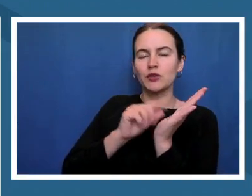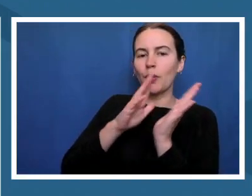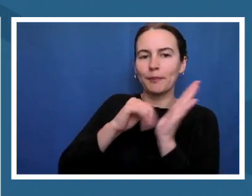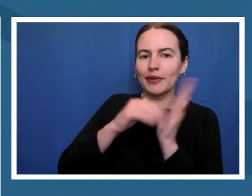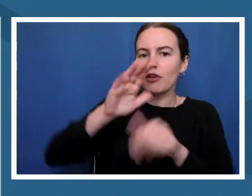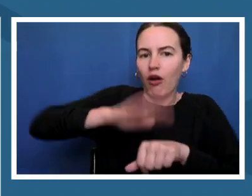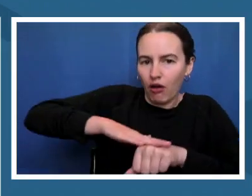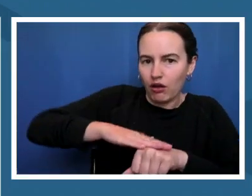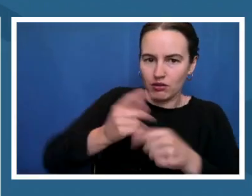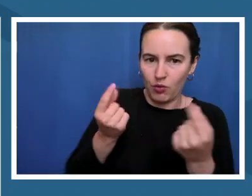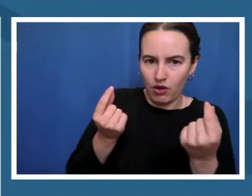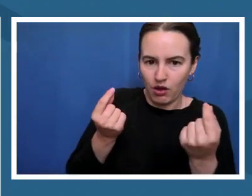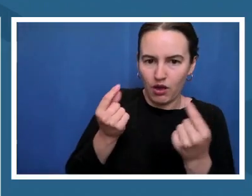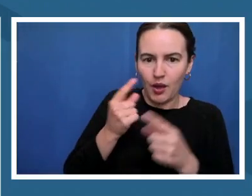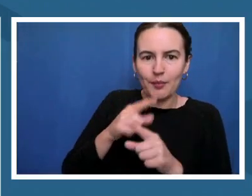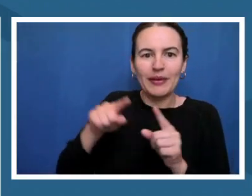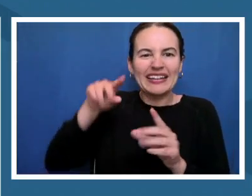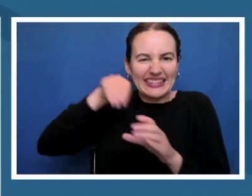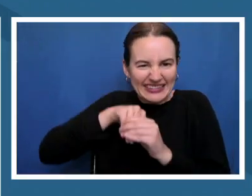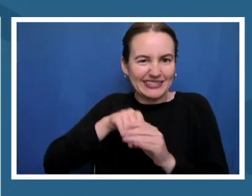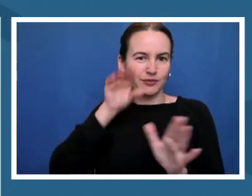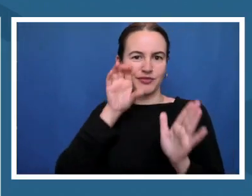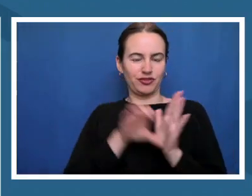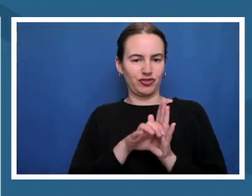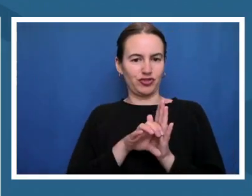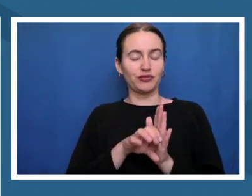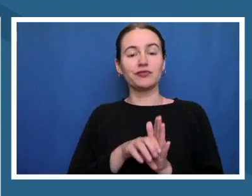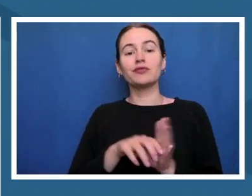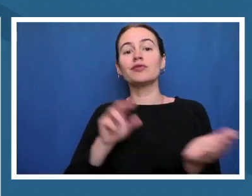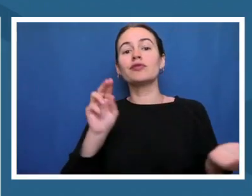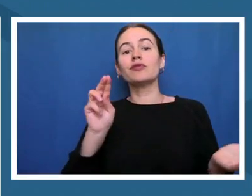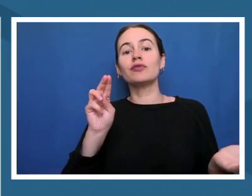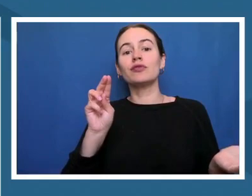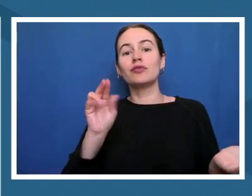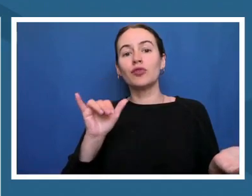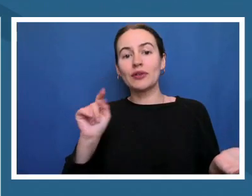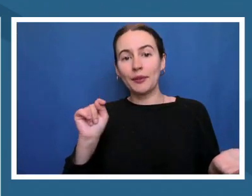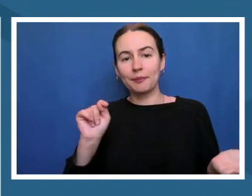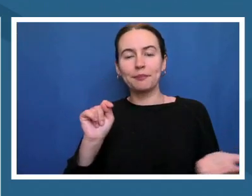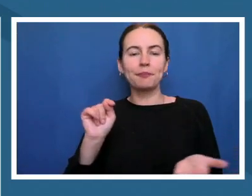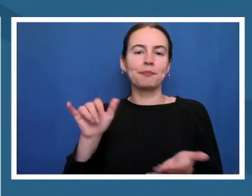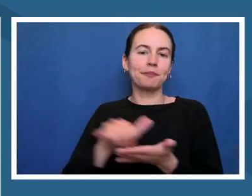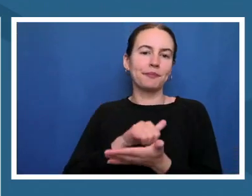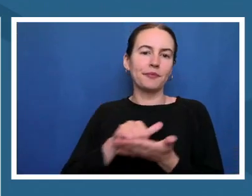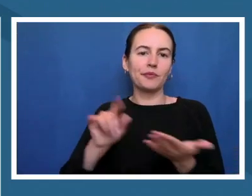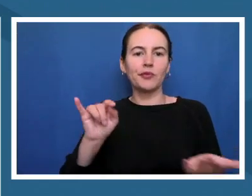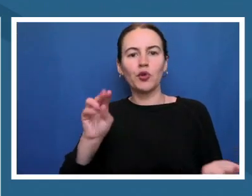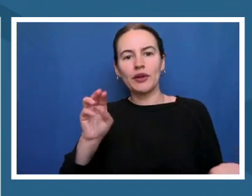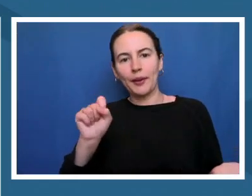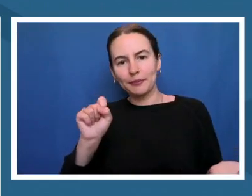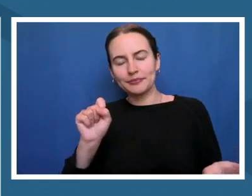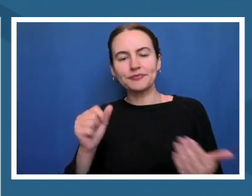what's in it right so new york times has been doing great um